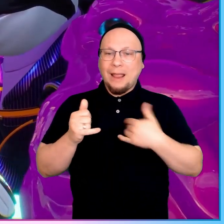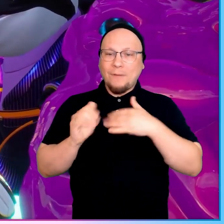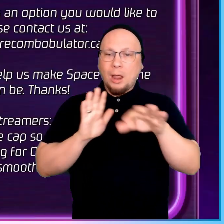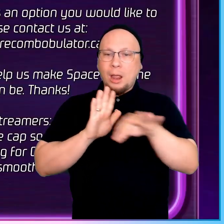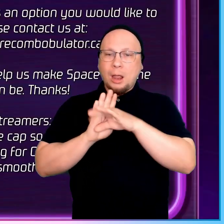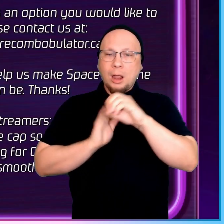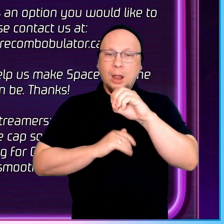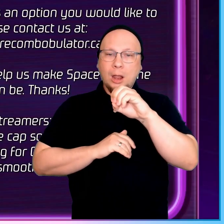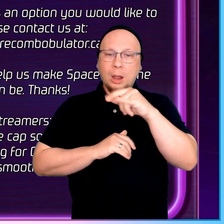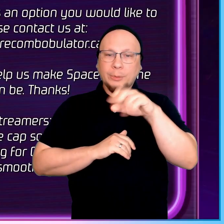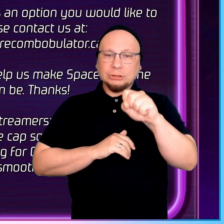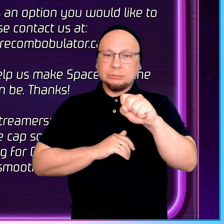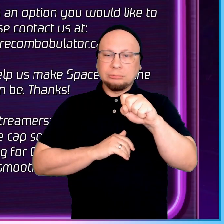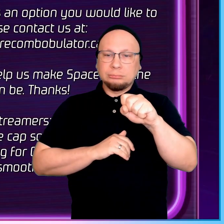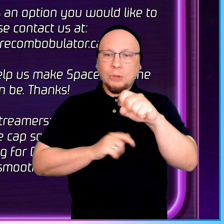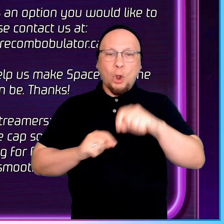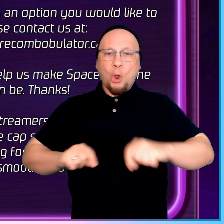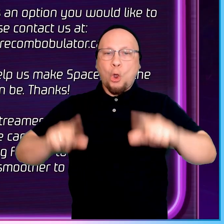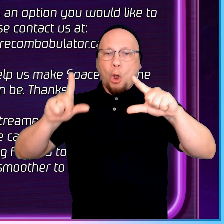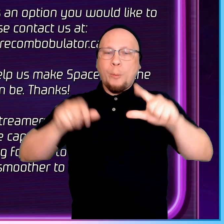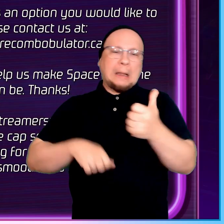at all times from within seconds of starting the game.